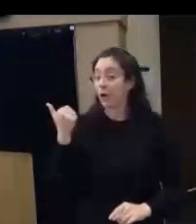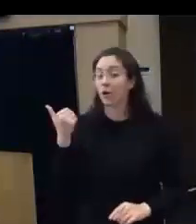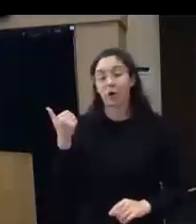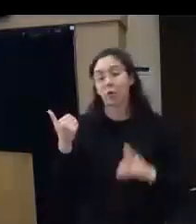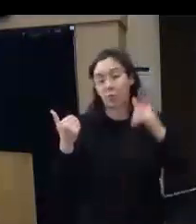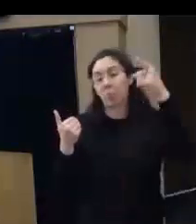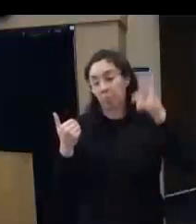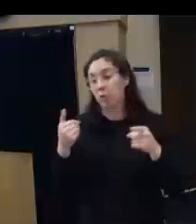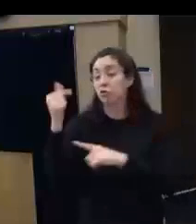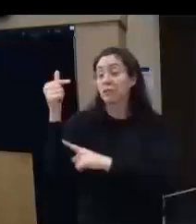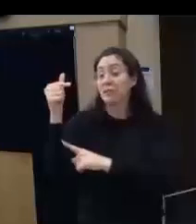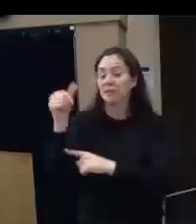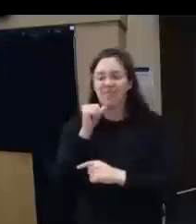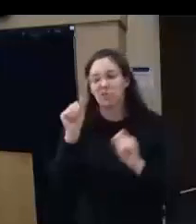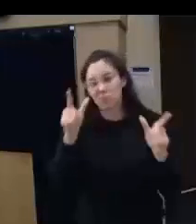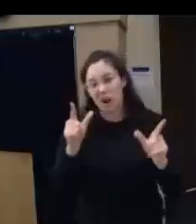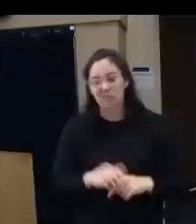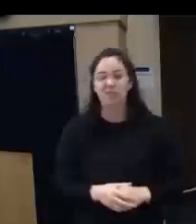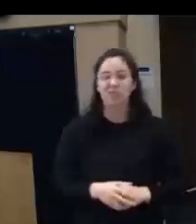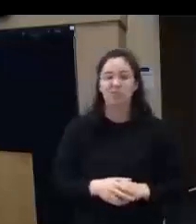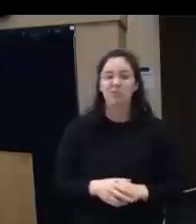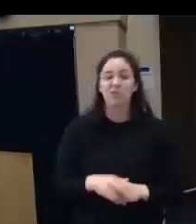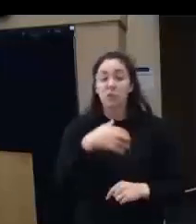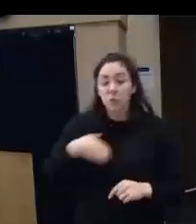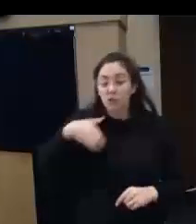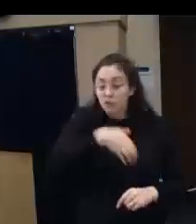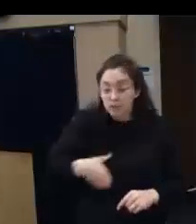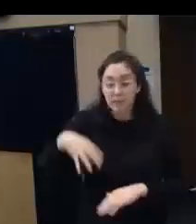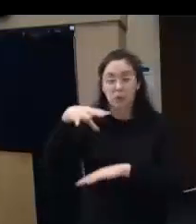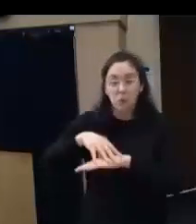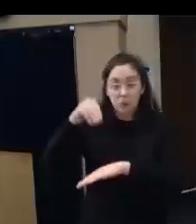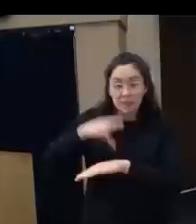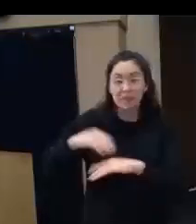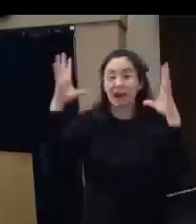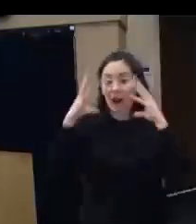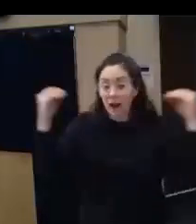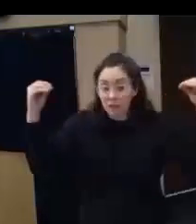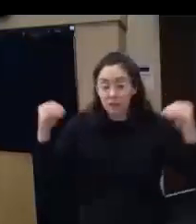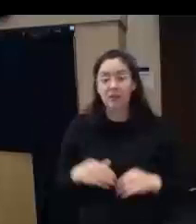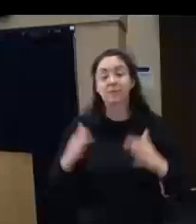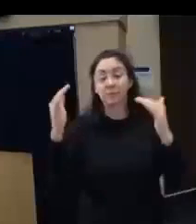surprisingly Switzerland Sweden the Netherlands um patients from India France and Japan and Taiwan